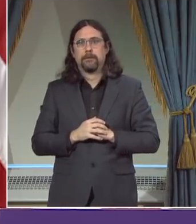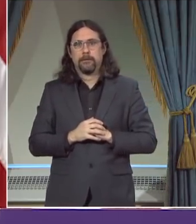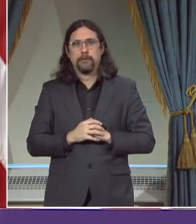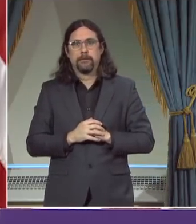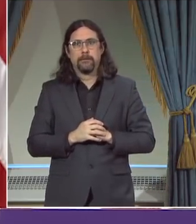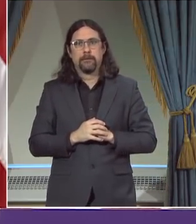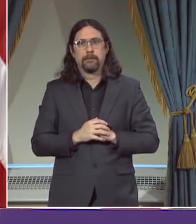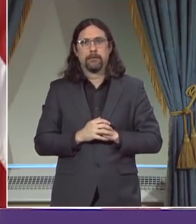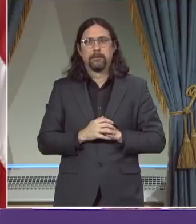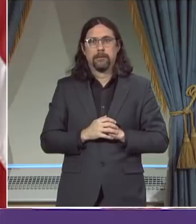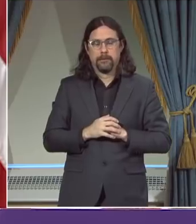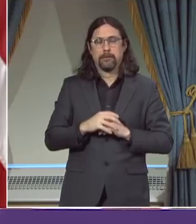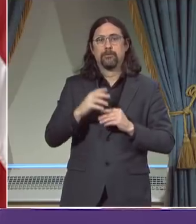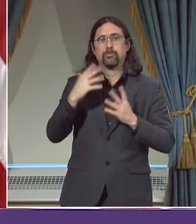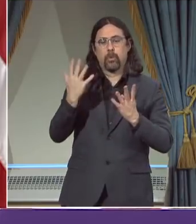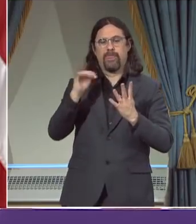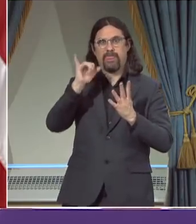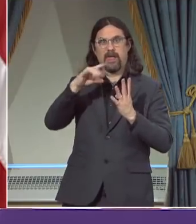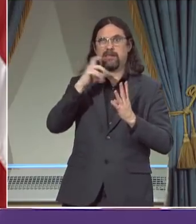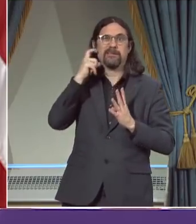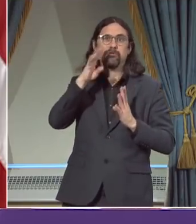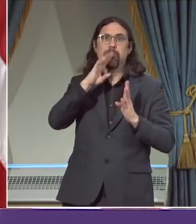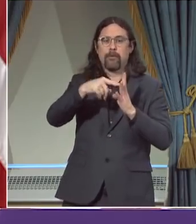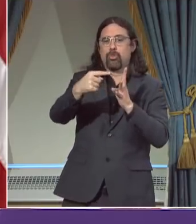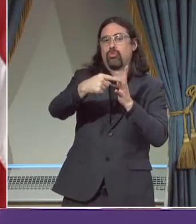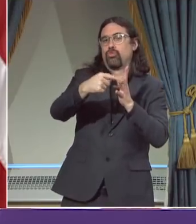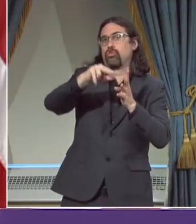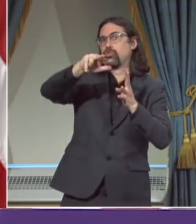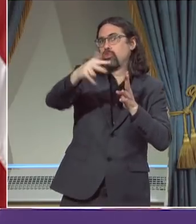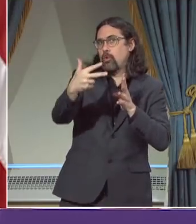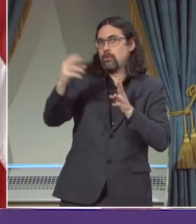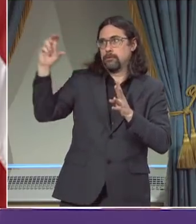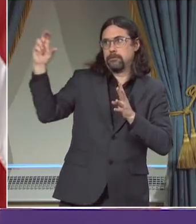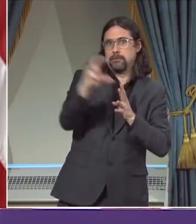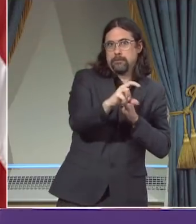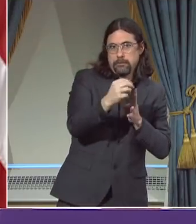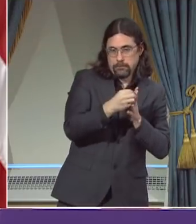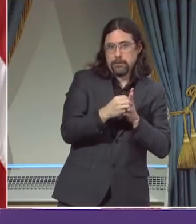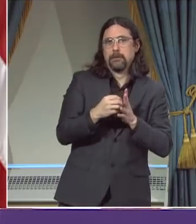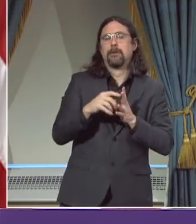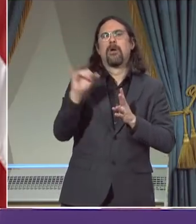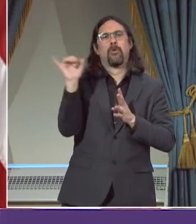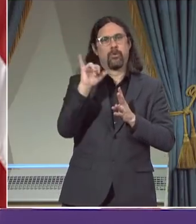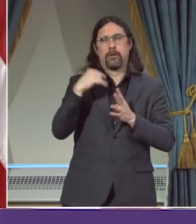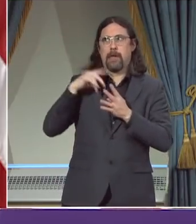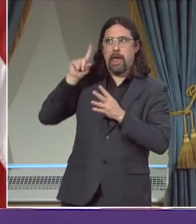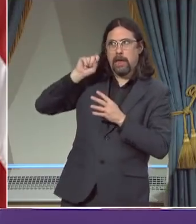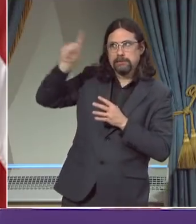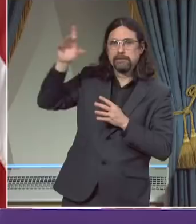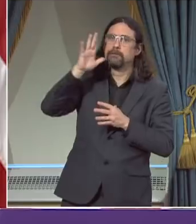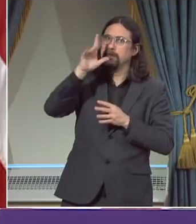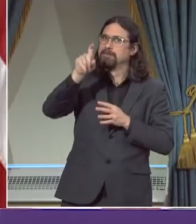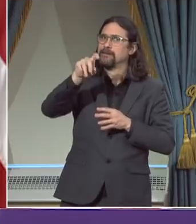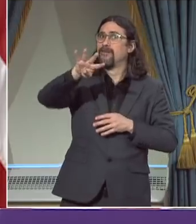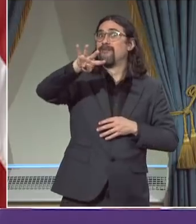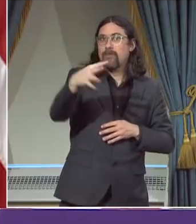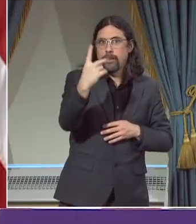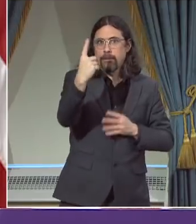TAKEN IN THE MONTH OF APRIL BY THE CONGRESS TO PROVIDE REAL AND IMEMDATIER ELEFI TO NEW YORK CITY AND NEW YORK